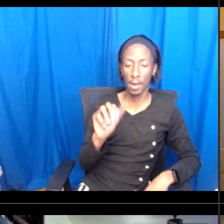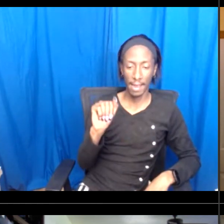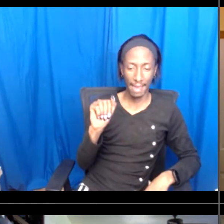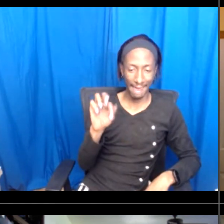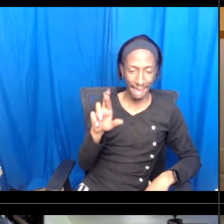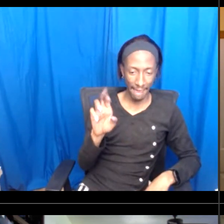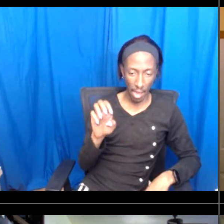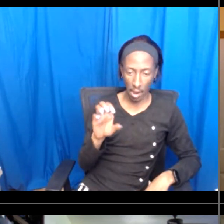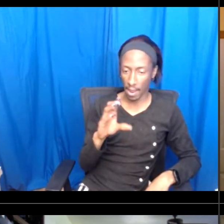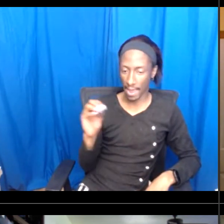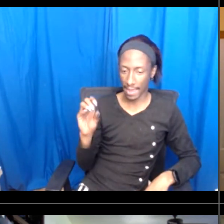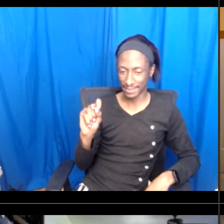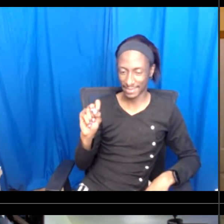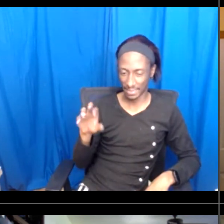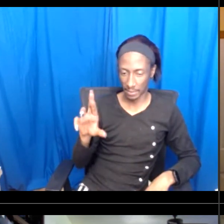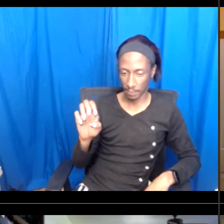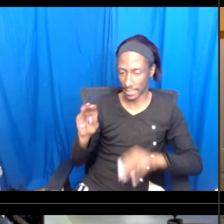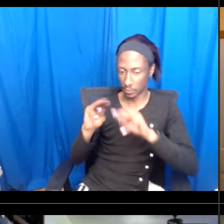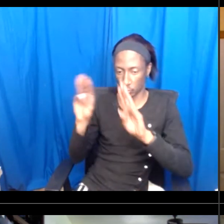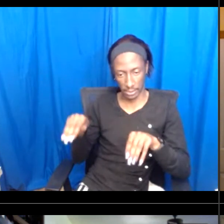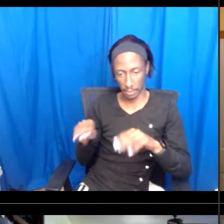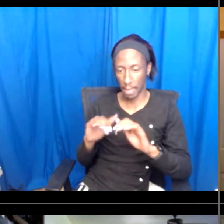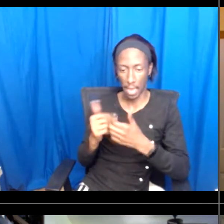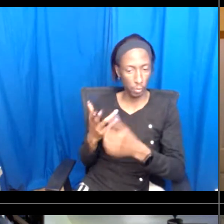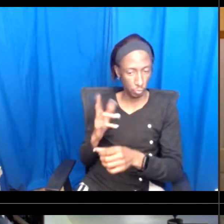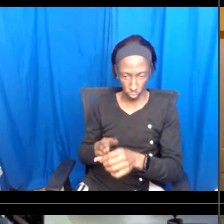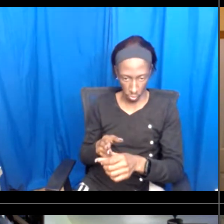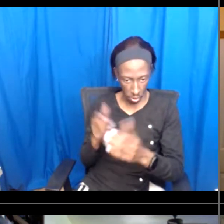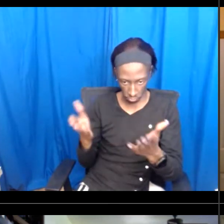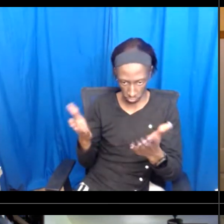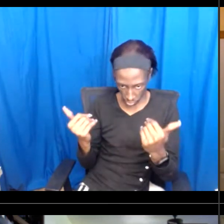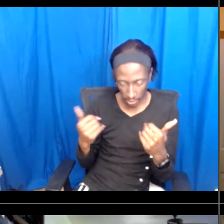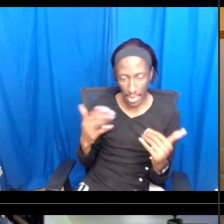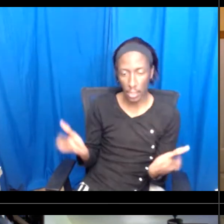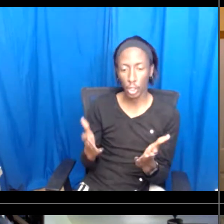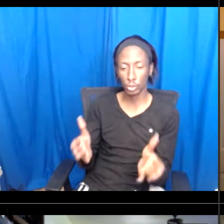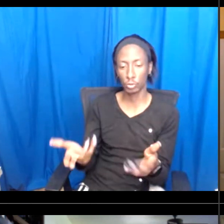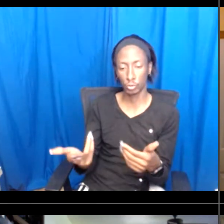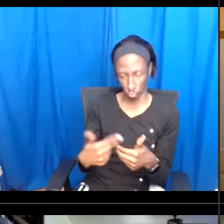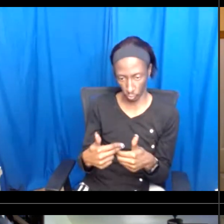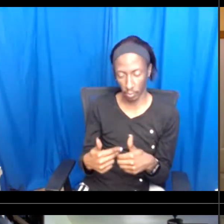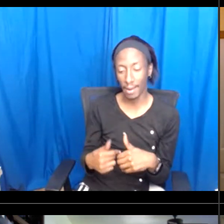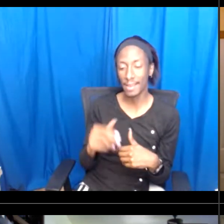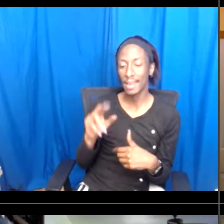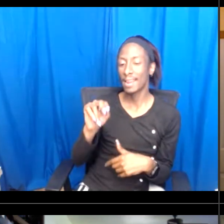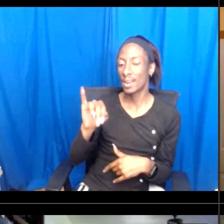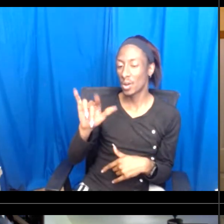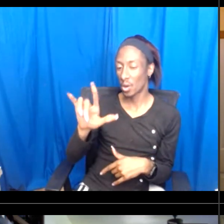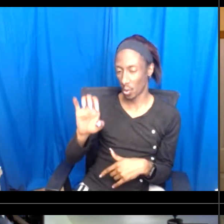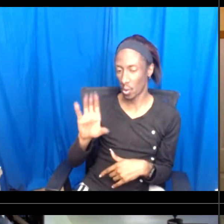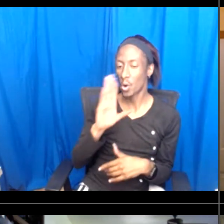So however you get to us, I encourage you to join us tomorrow. Nicole will be moderating. It's going to be a great talk.